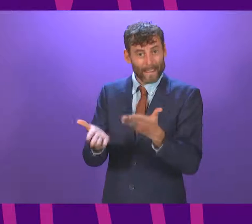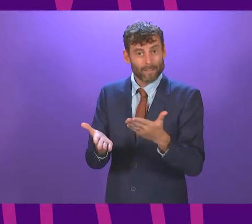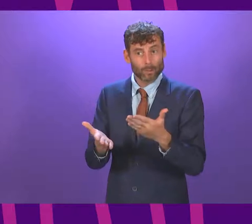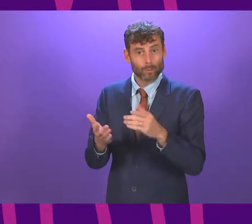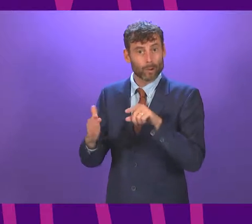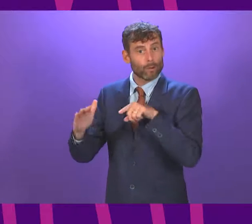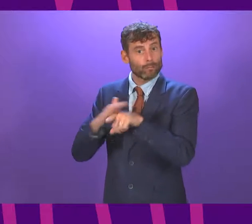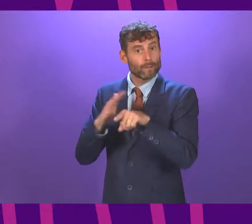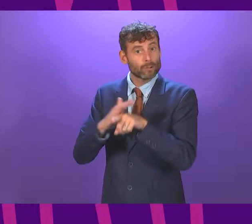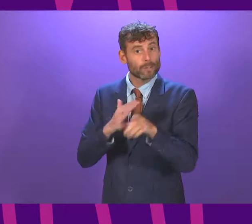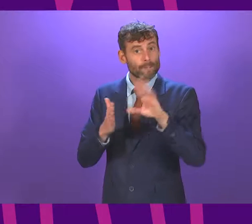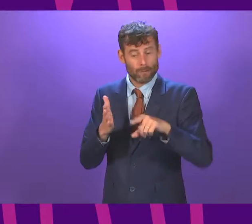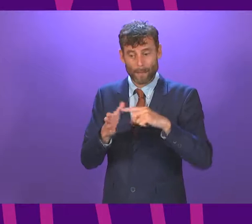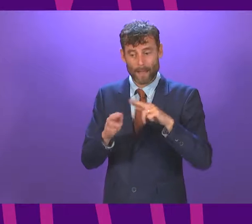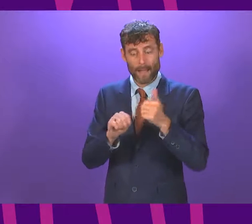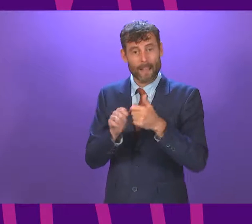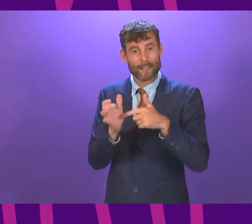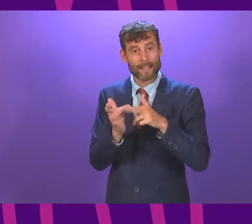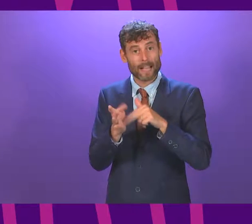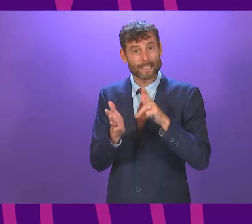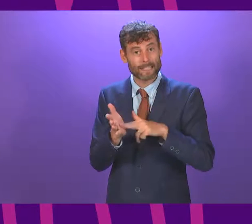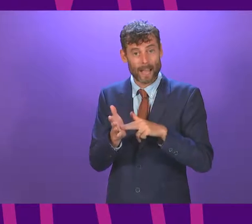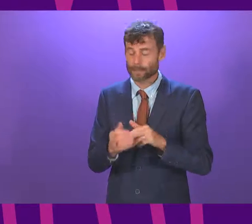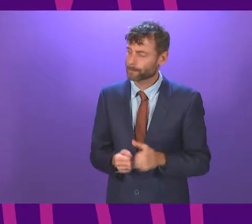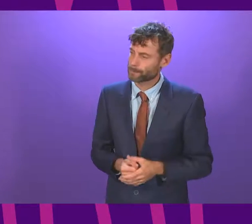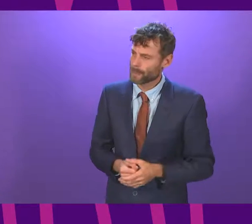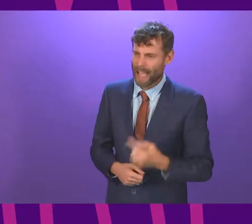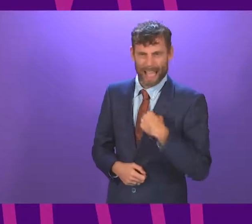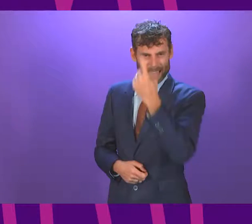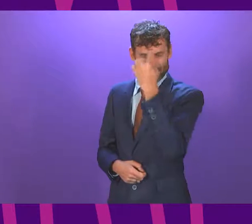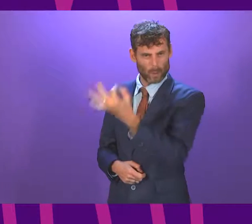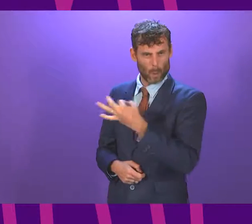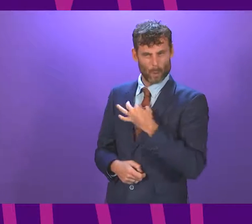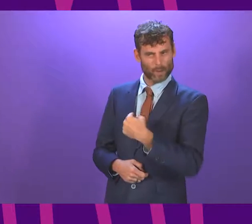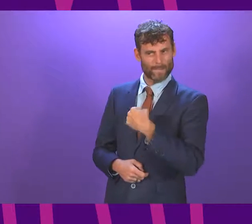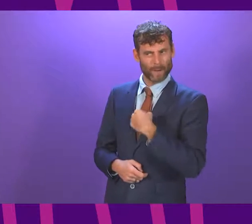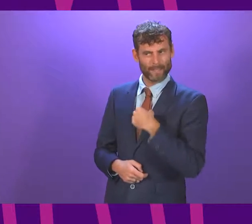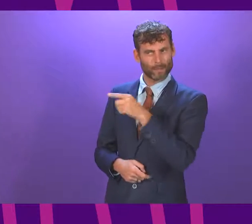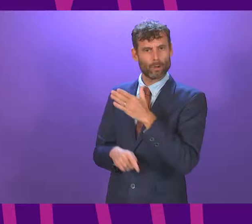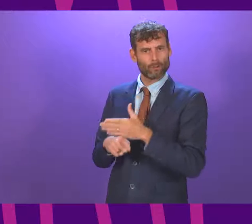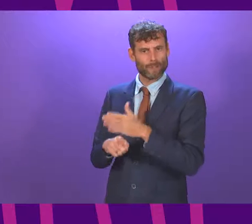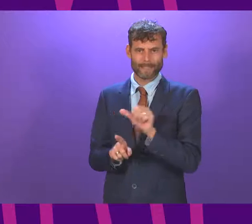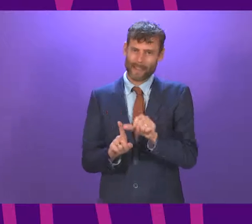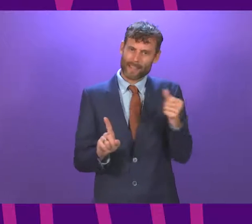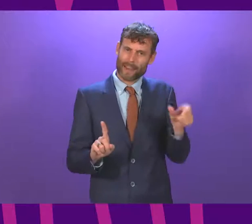Yes. I think that there has been a little misunderstanding. However,